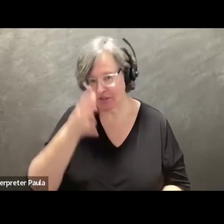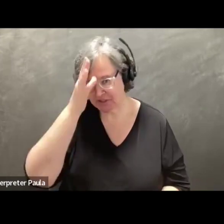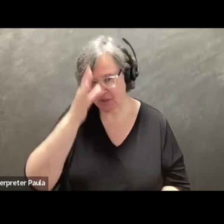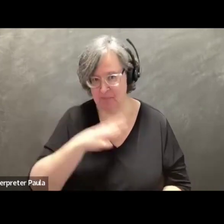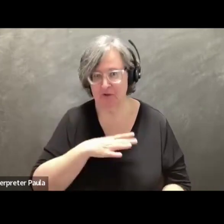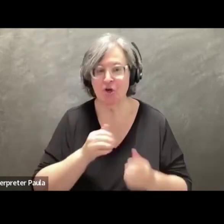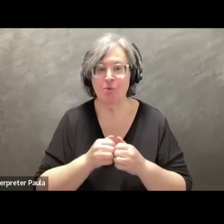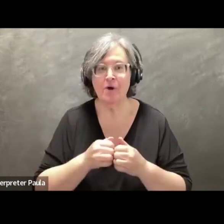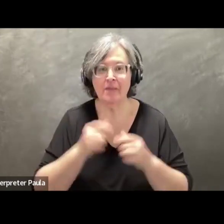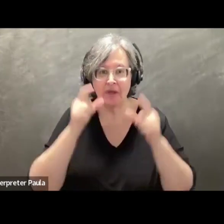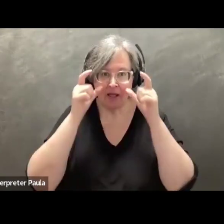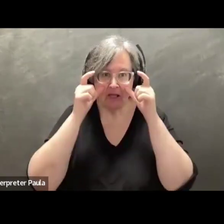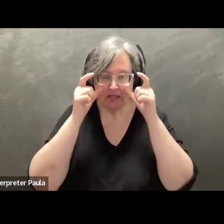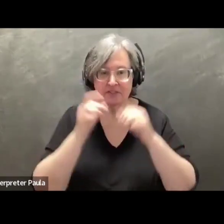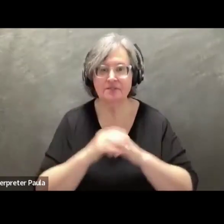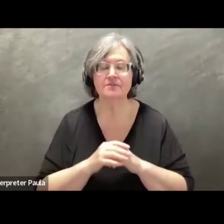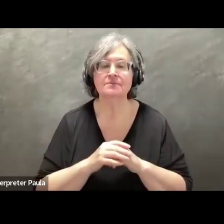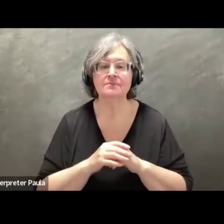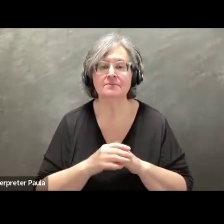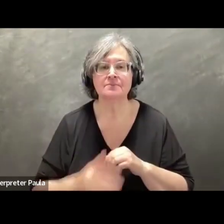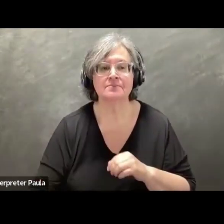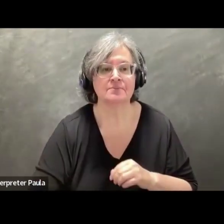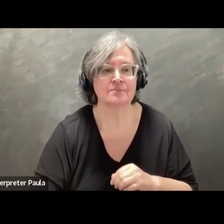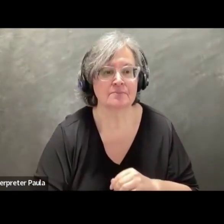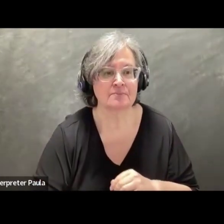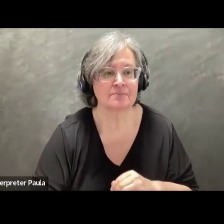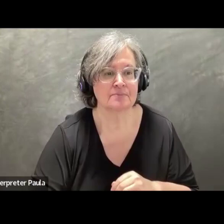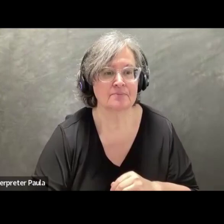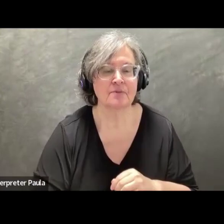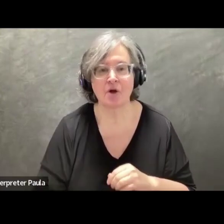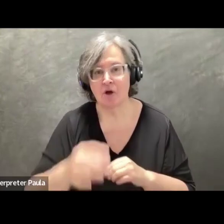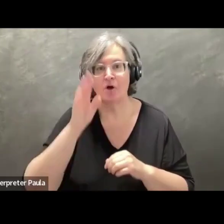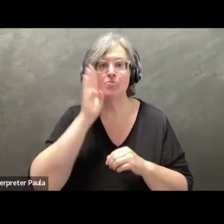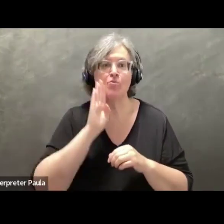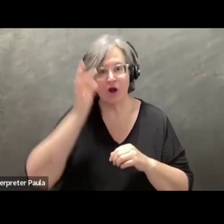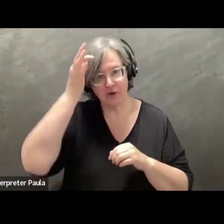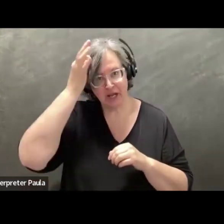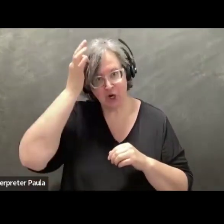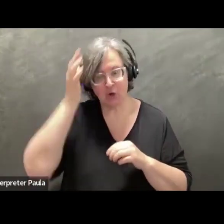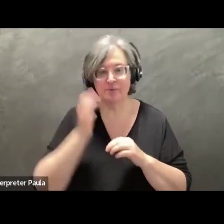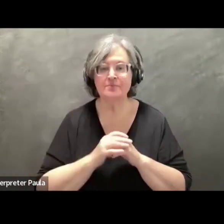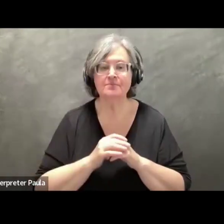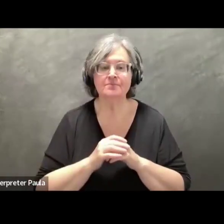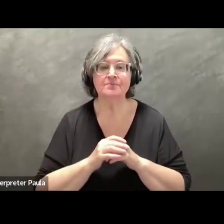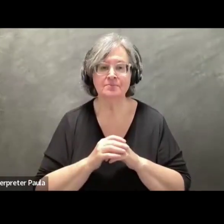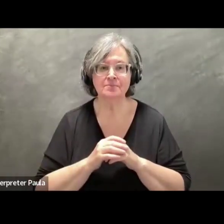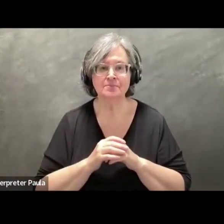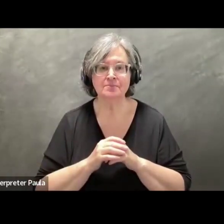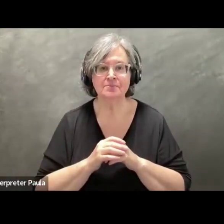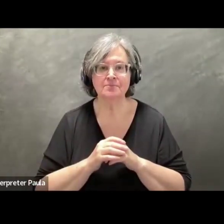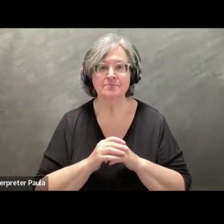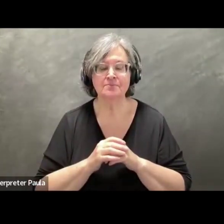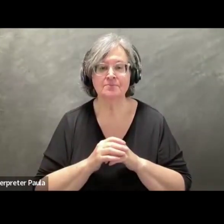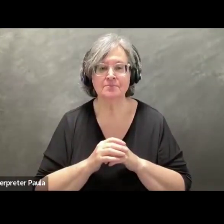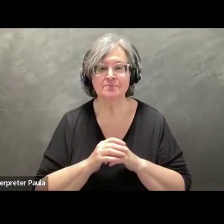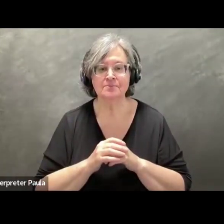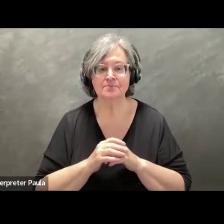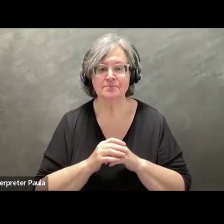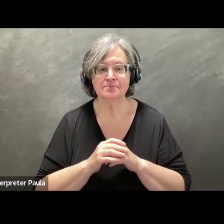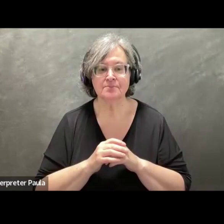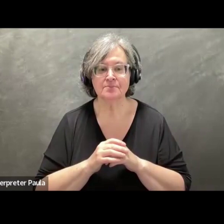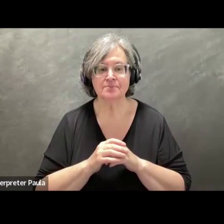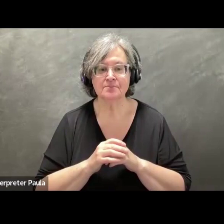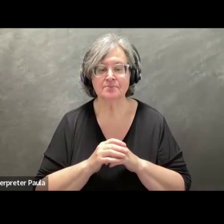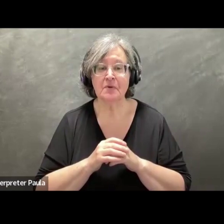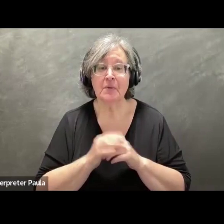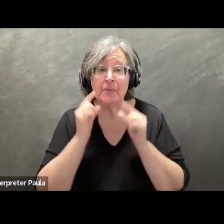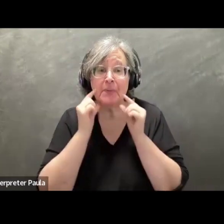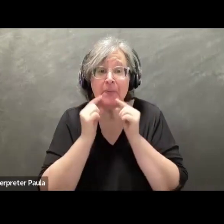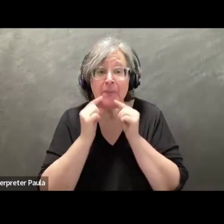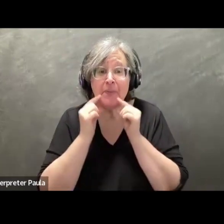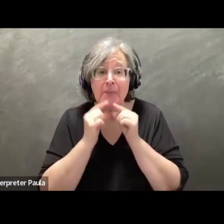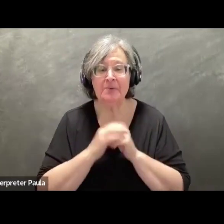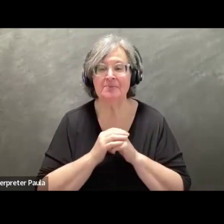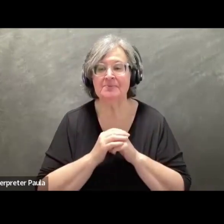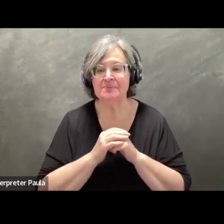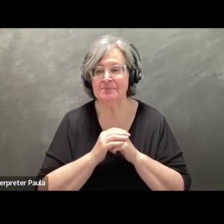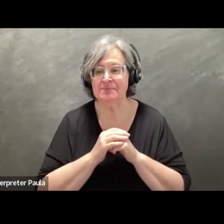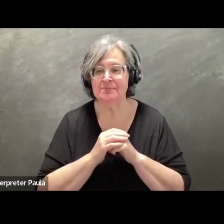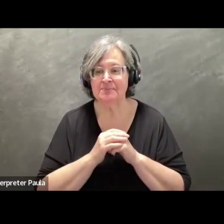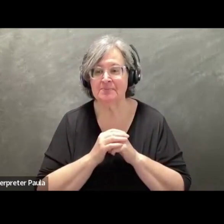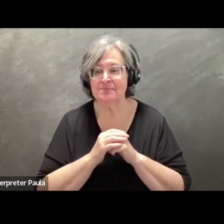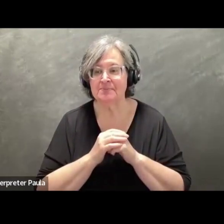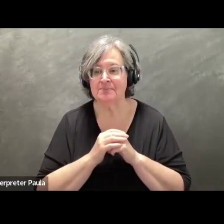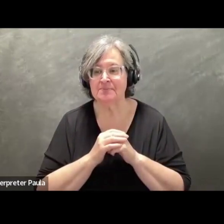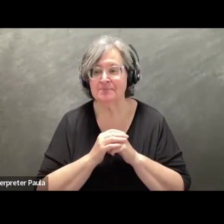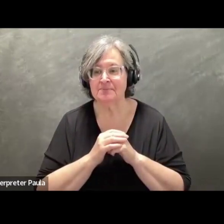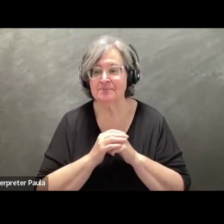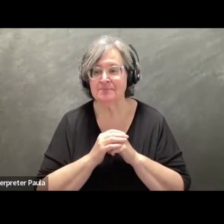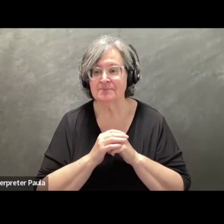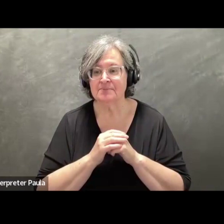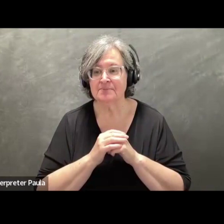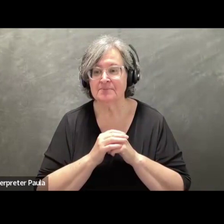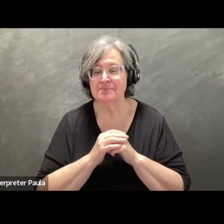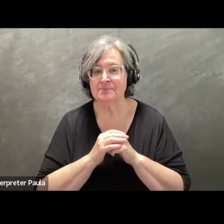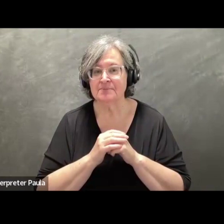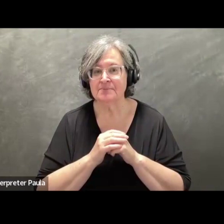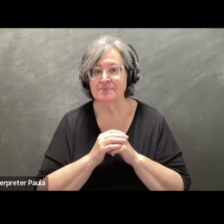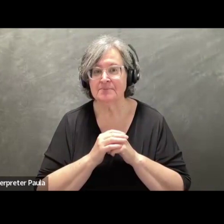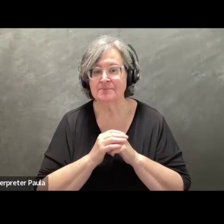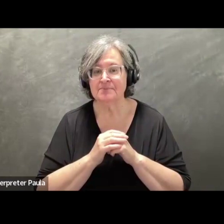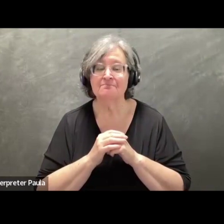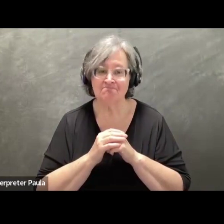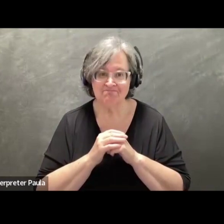glasses, brown hair and kind of a little beard and and, yeah, so